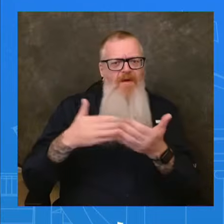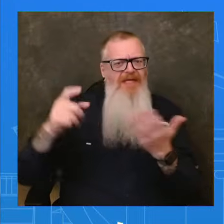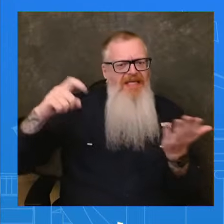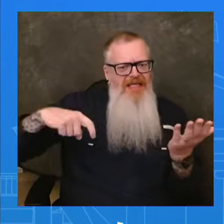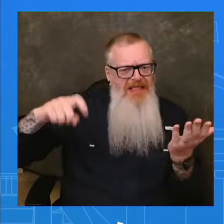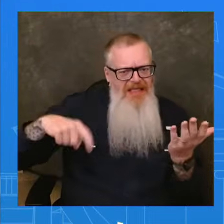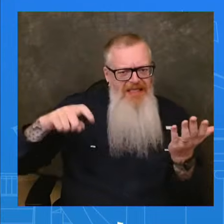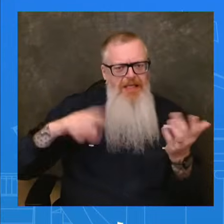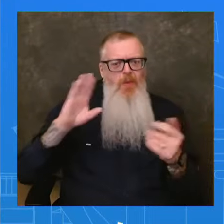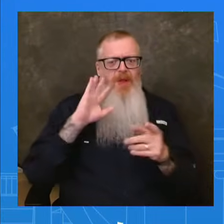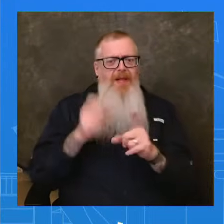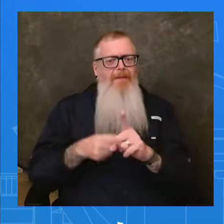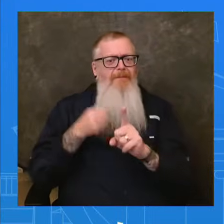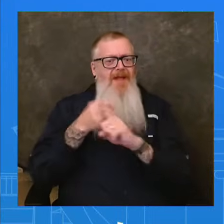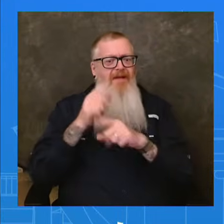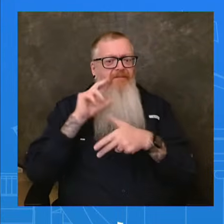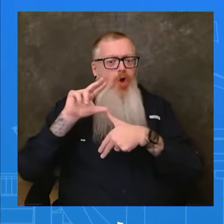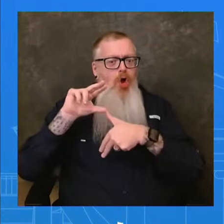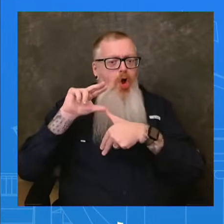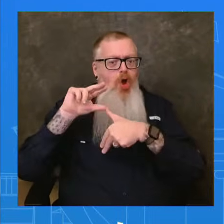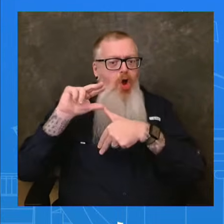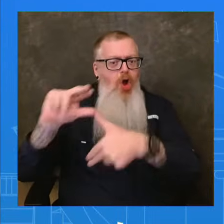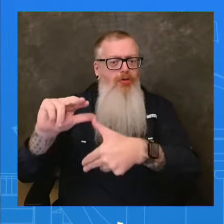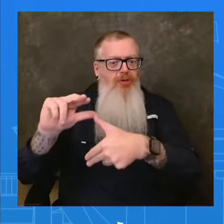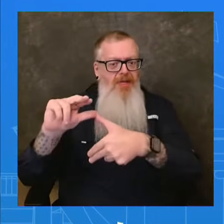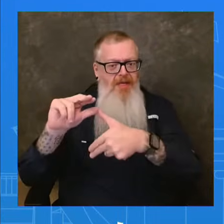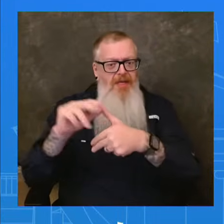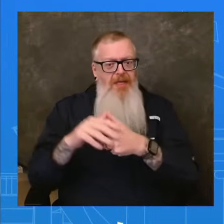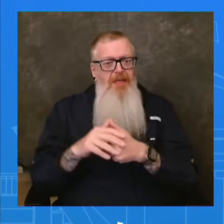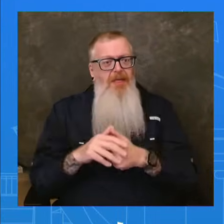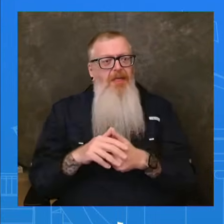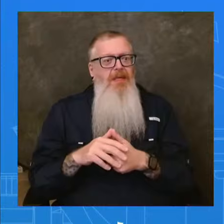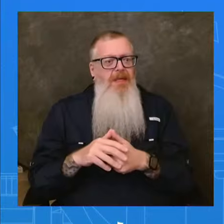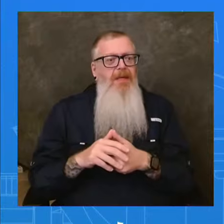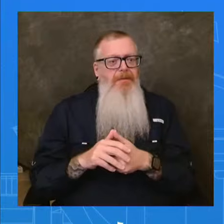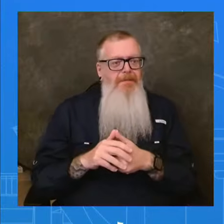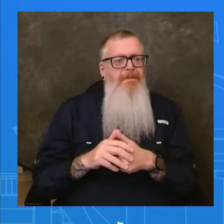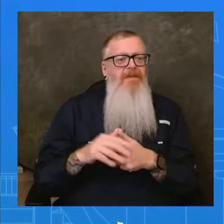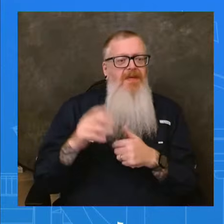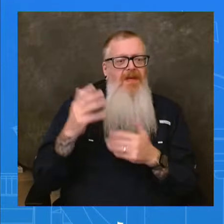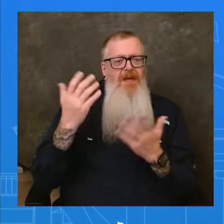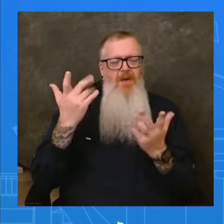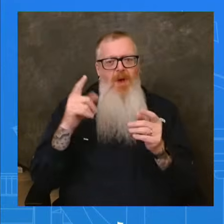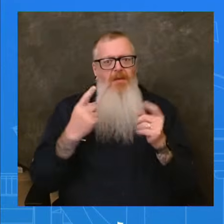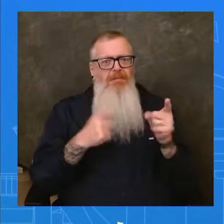As the president has said, we will be there for the communities devastated by this storm for as long as it takes.